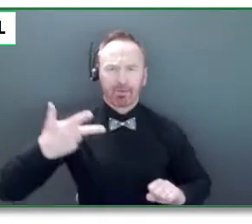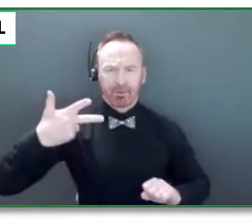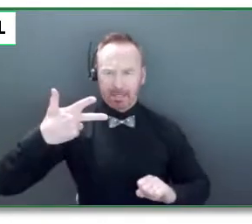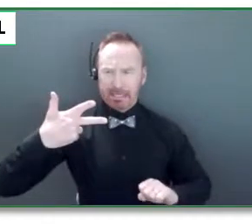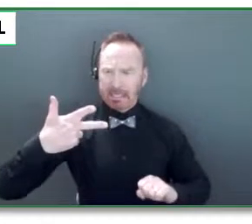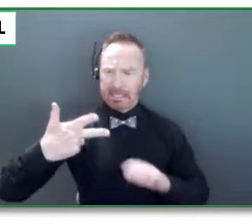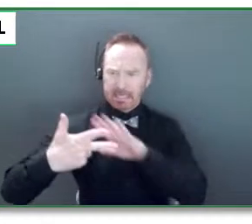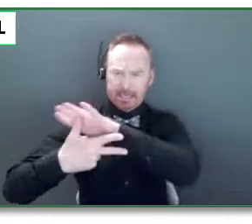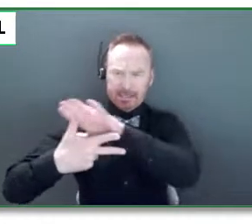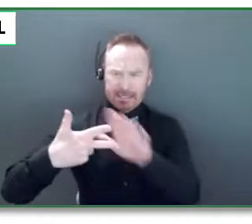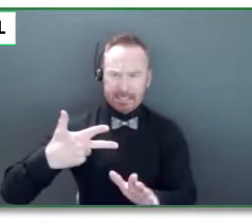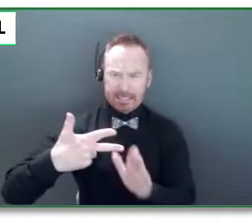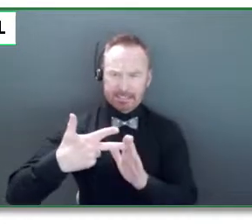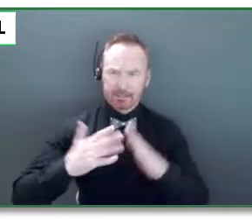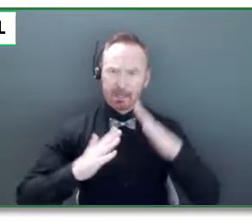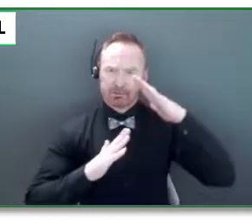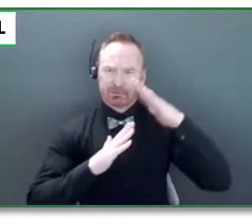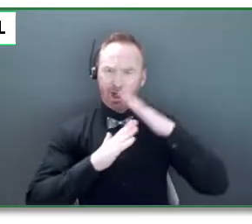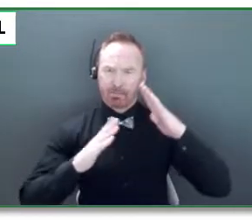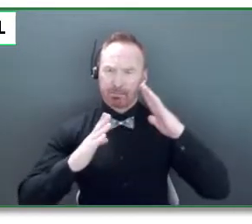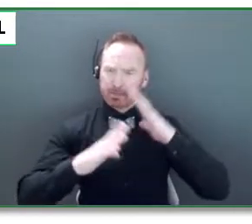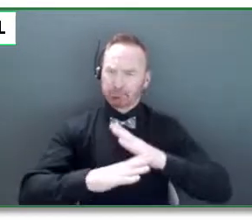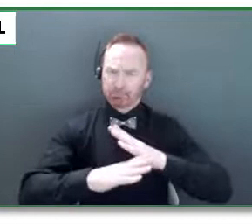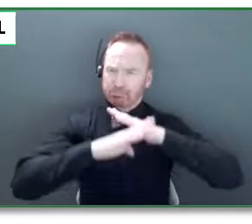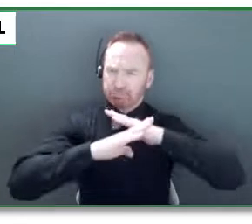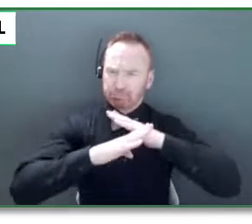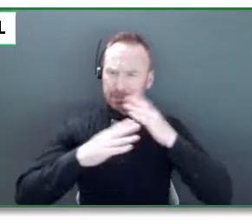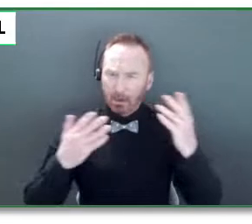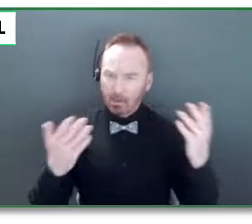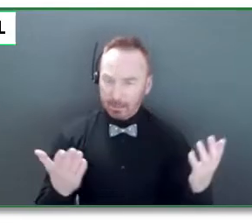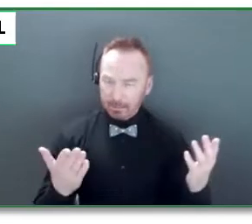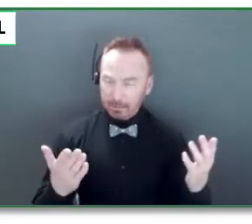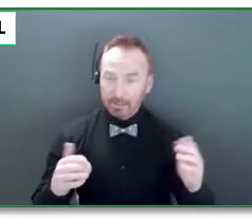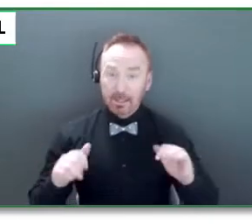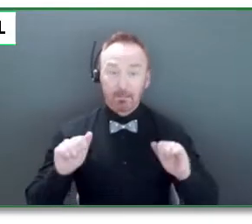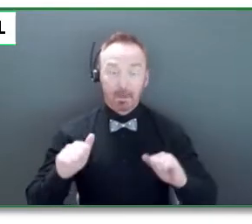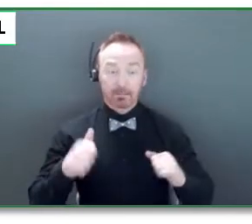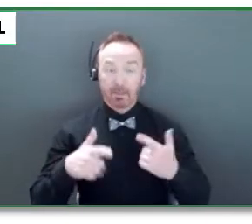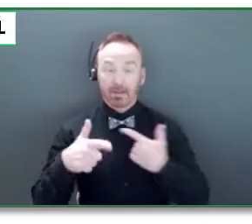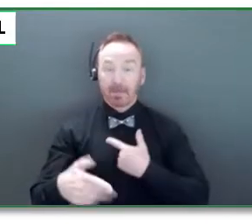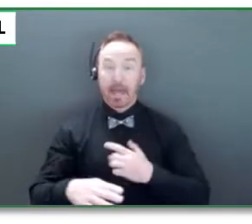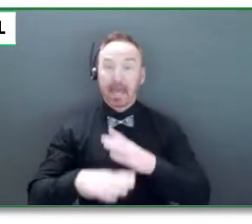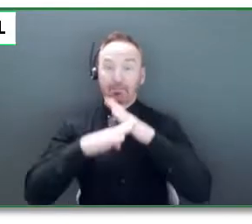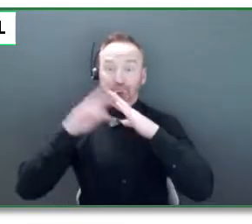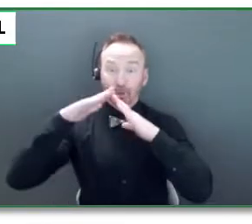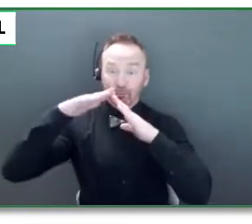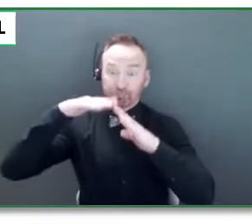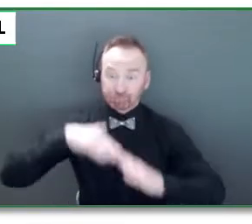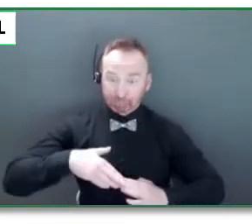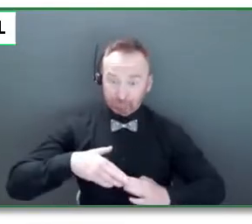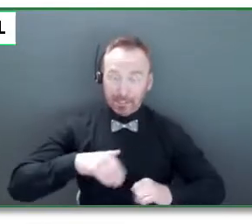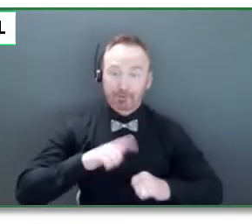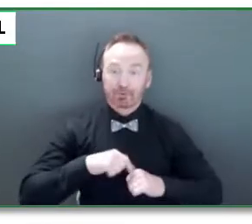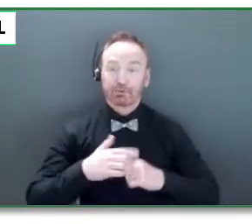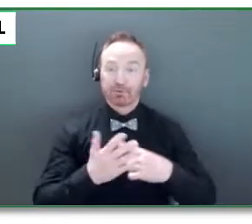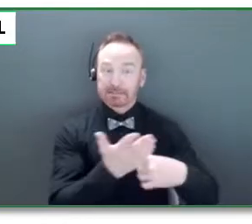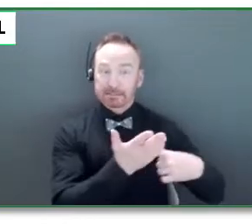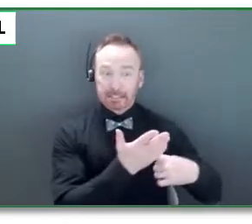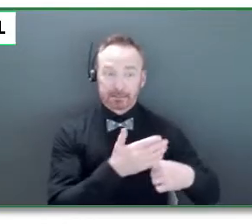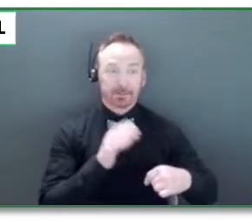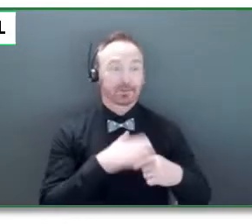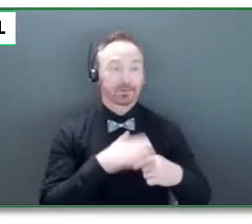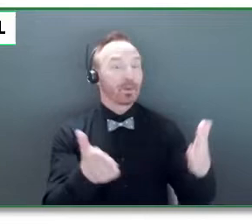easily done and make it uh more accessible for all. So Kéroul. Uh next